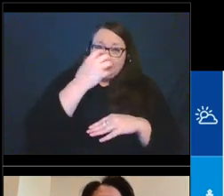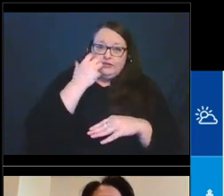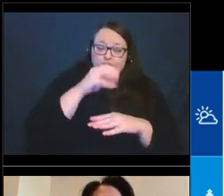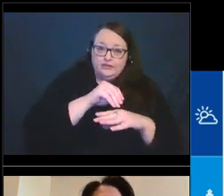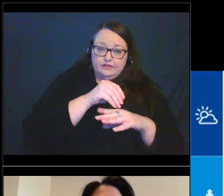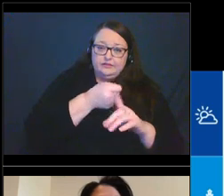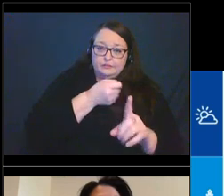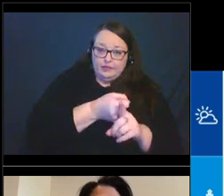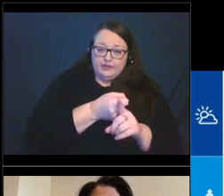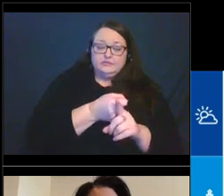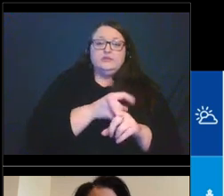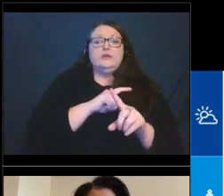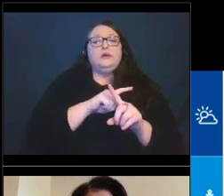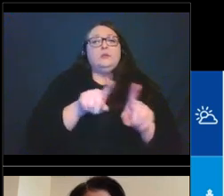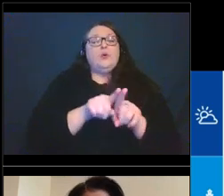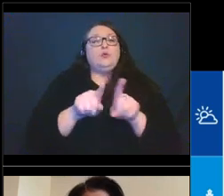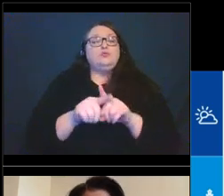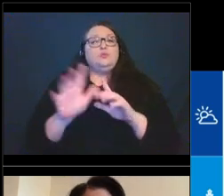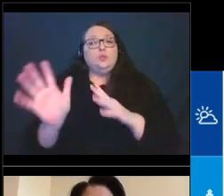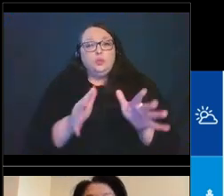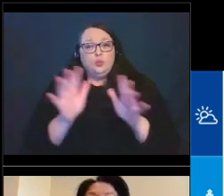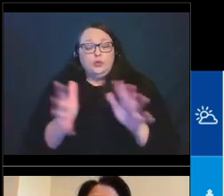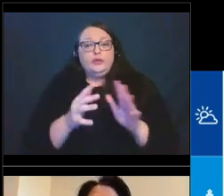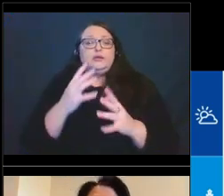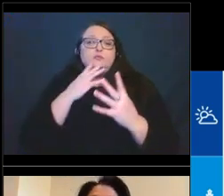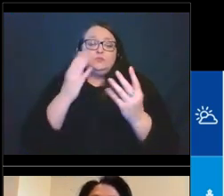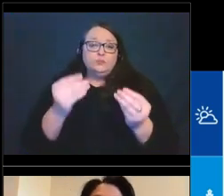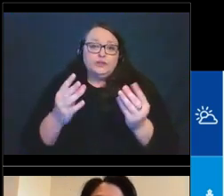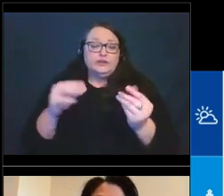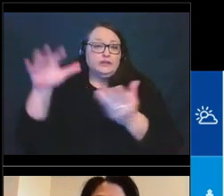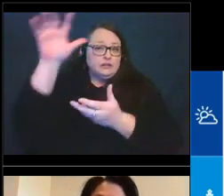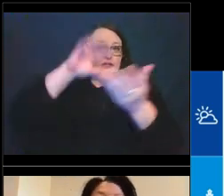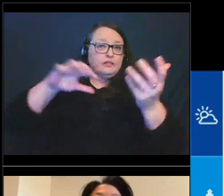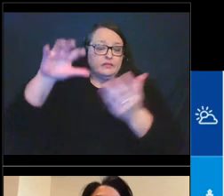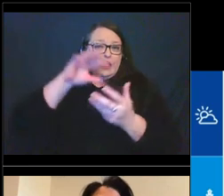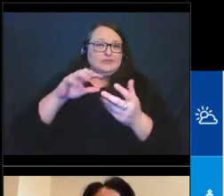humidity, and clouds are secondary drivers. They are important – but at the base level –